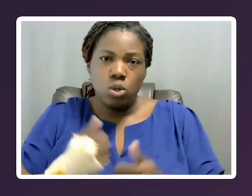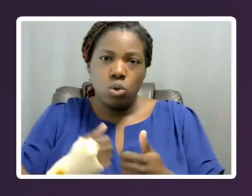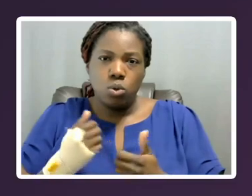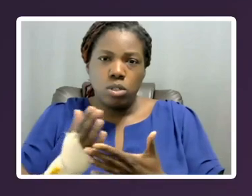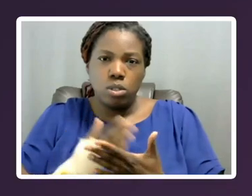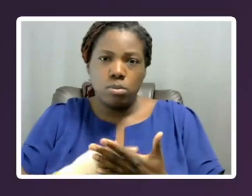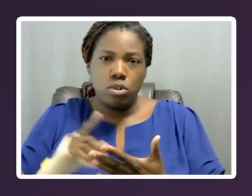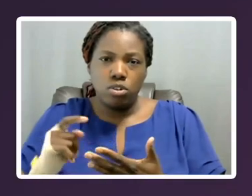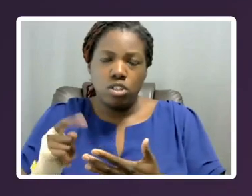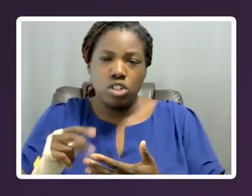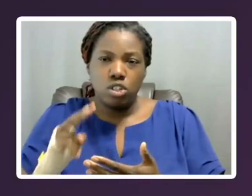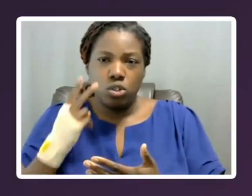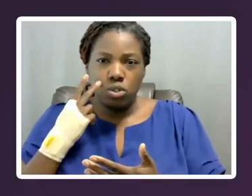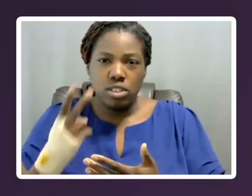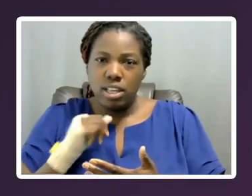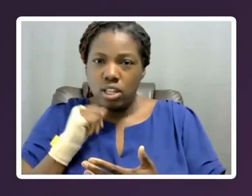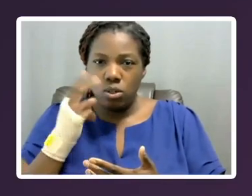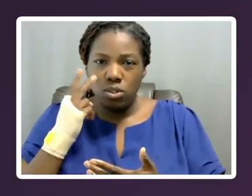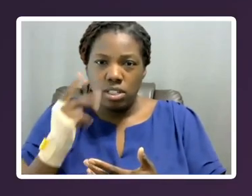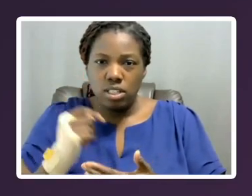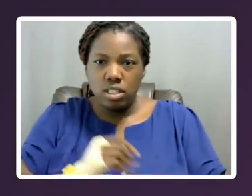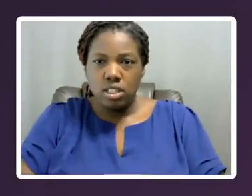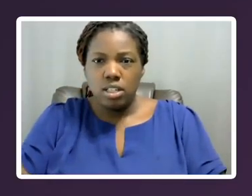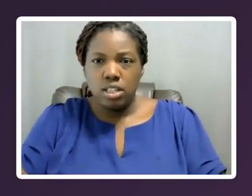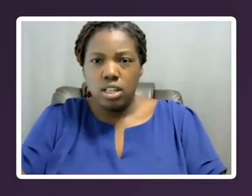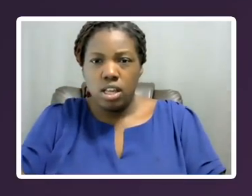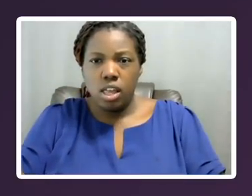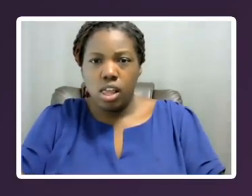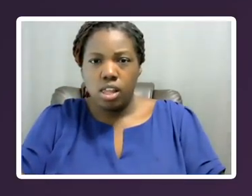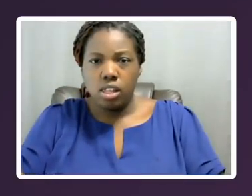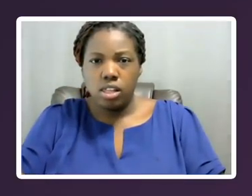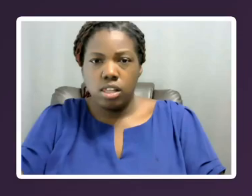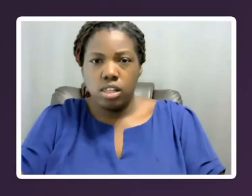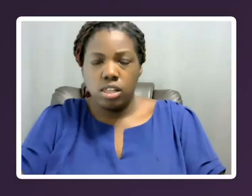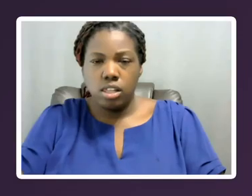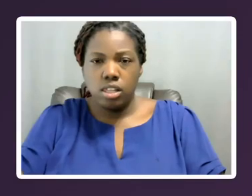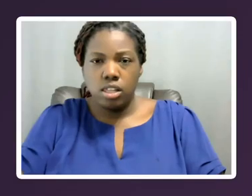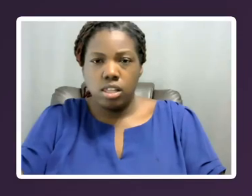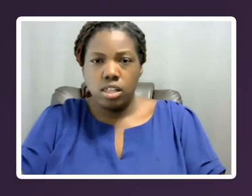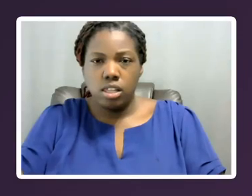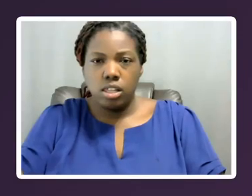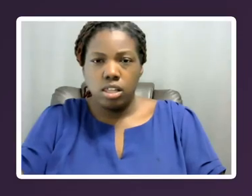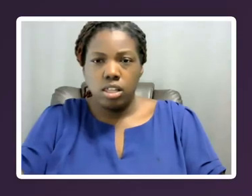I couldn't see it . Eden Cho: I can take it. Jocelyn Kho: Sure. Abbie Hitzemann: You want to read it out loud? Thank you. Jocelyn Kho: